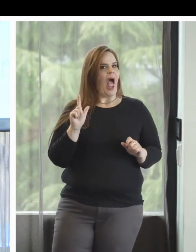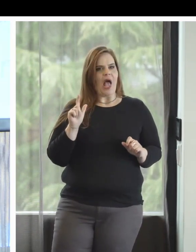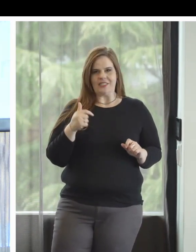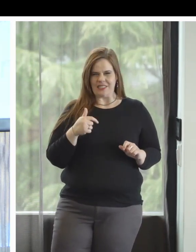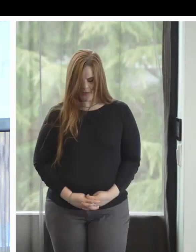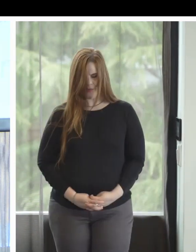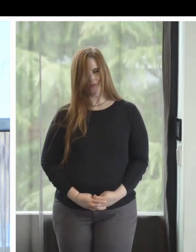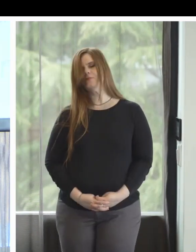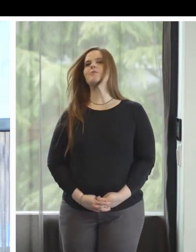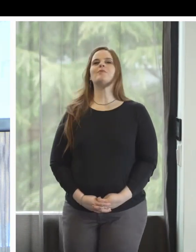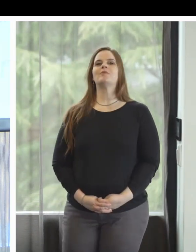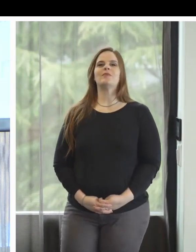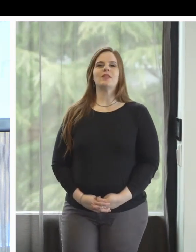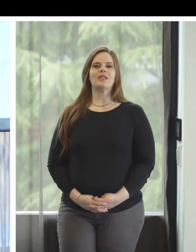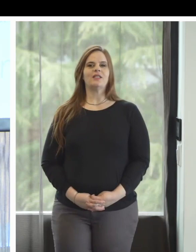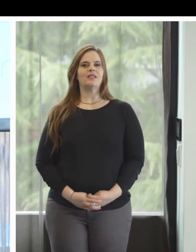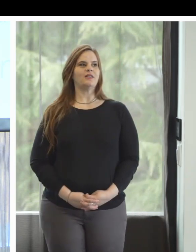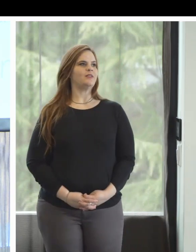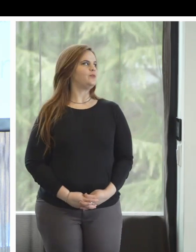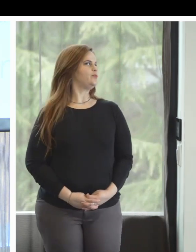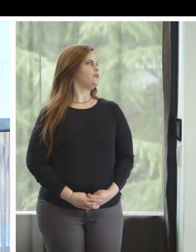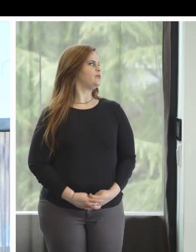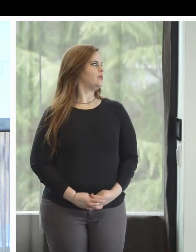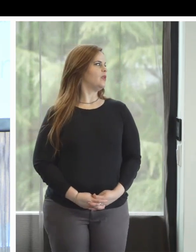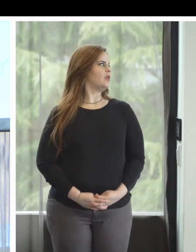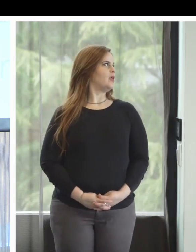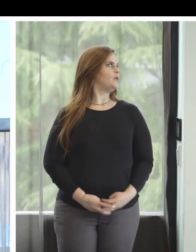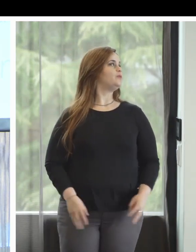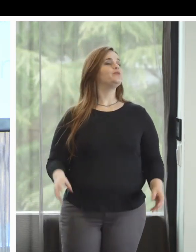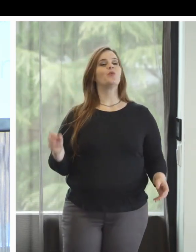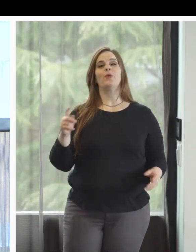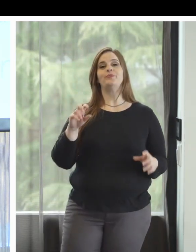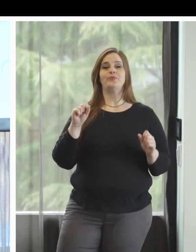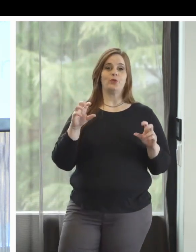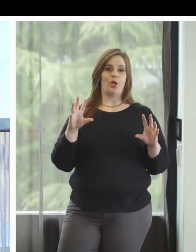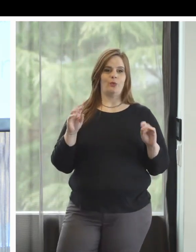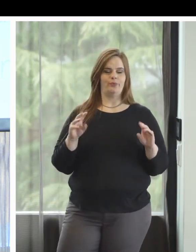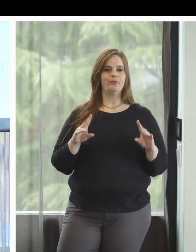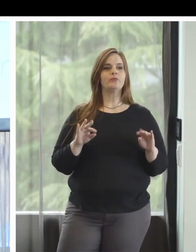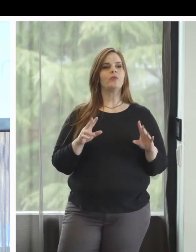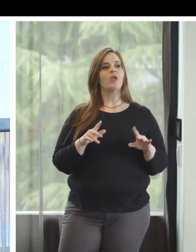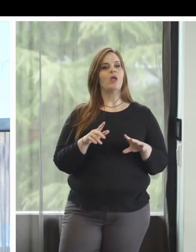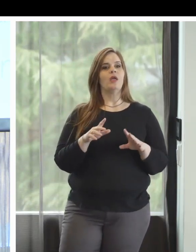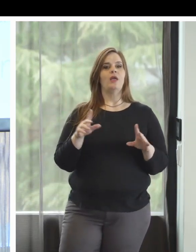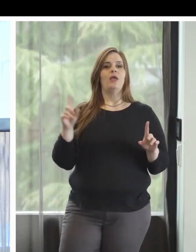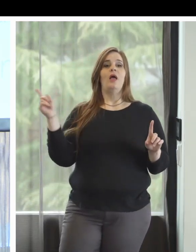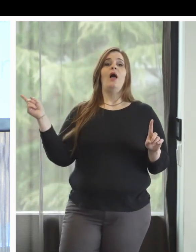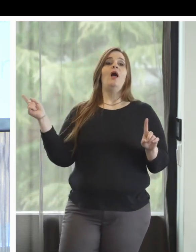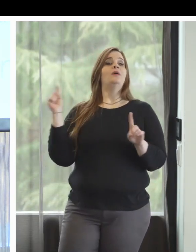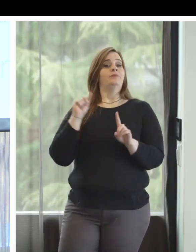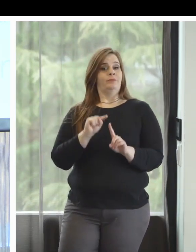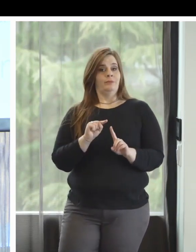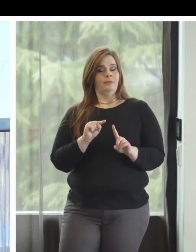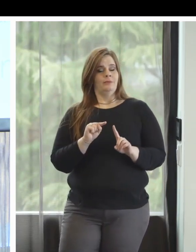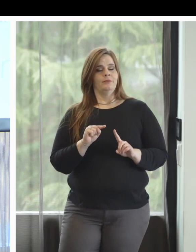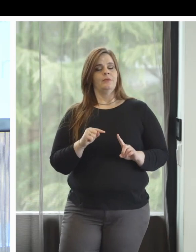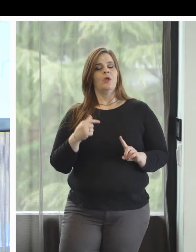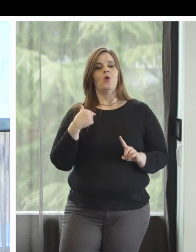short of it is that we have been openly mapping